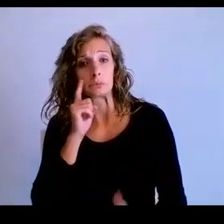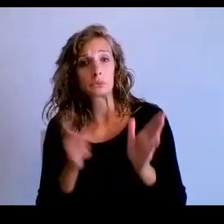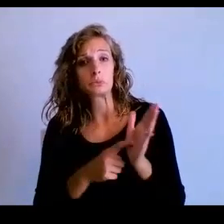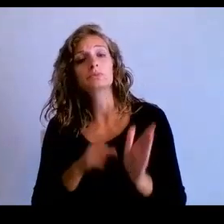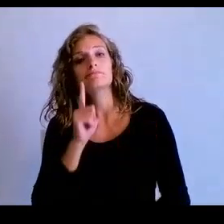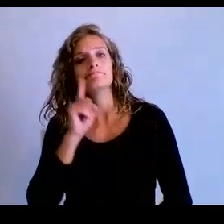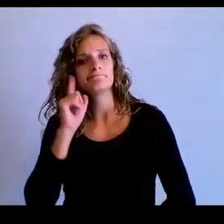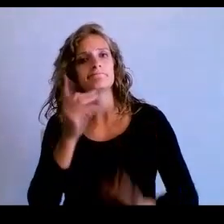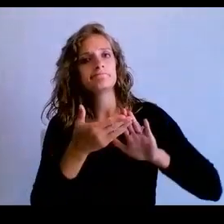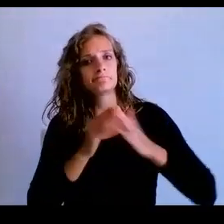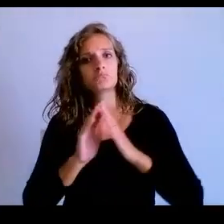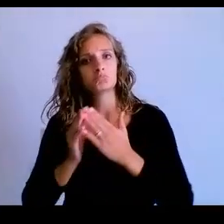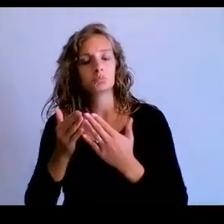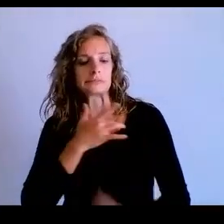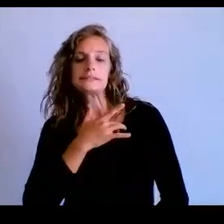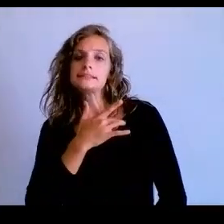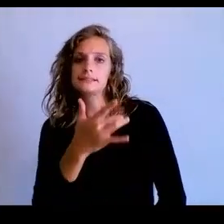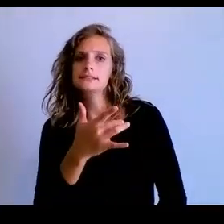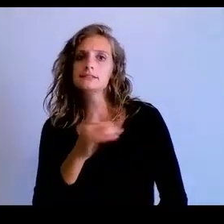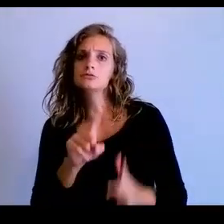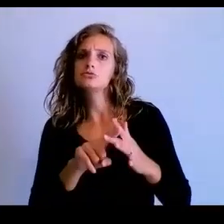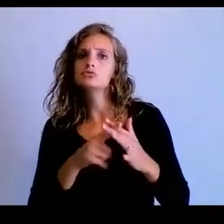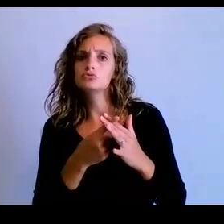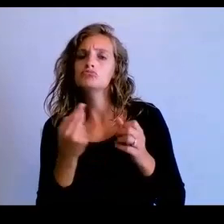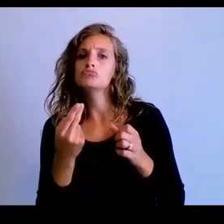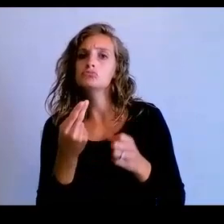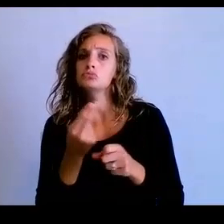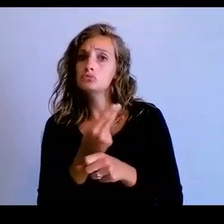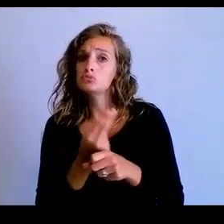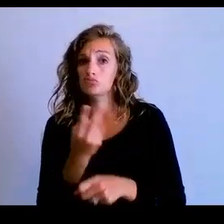also within the Deaf community we have noticed a trend